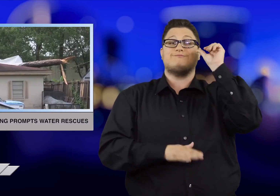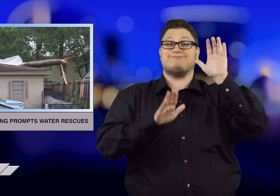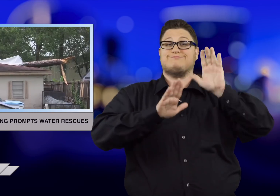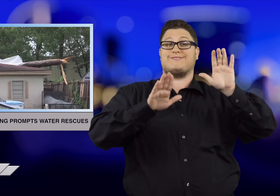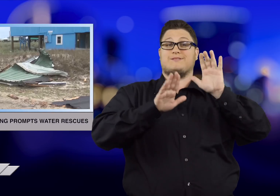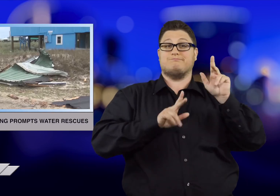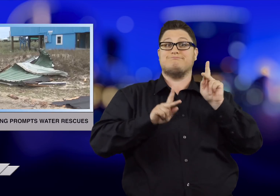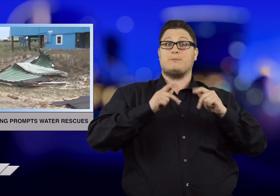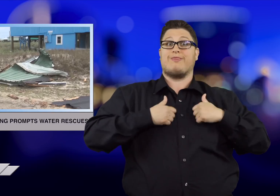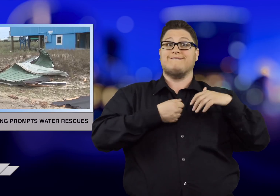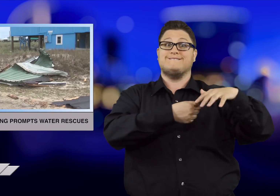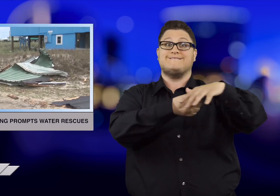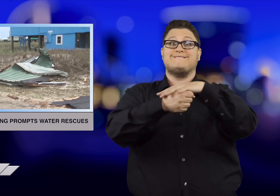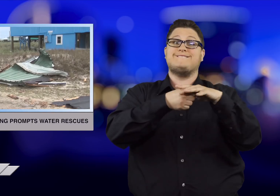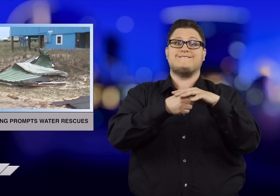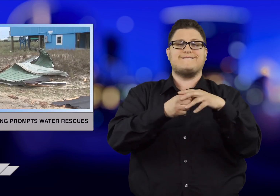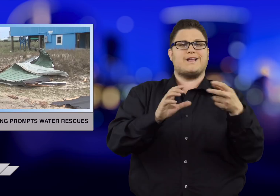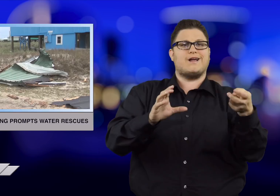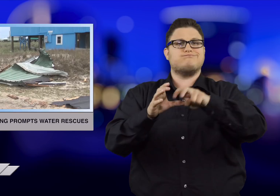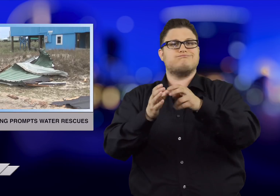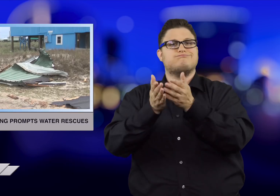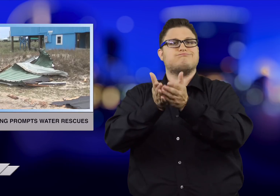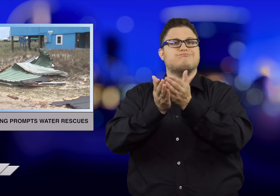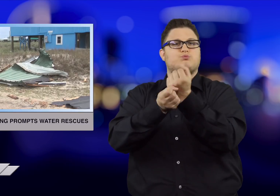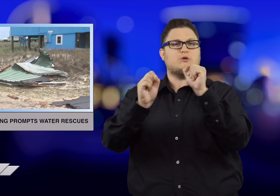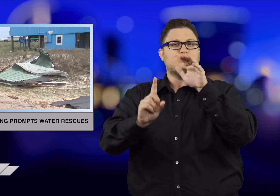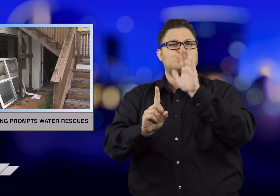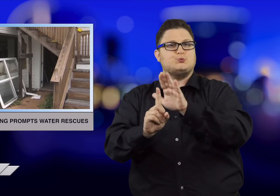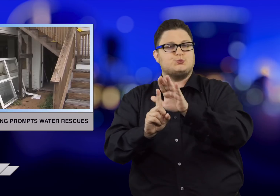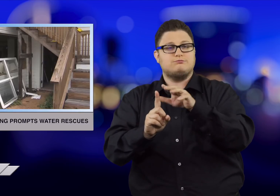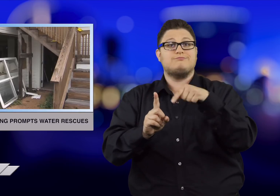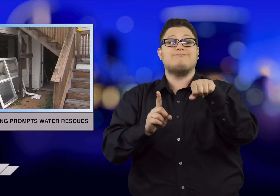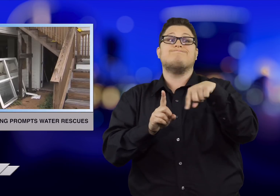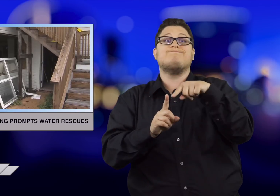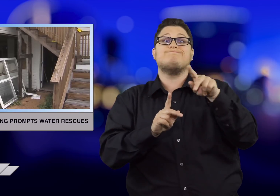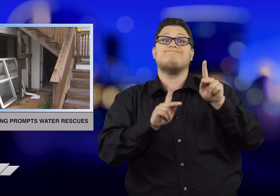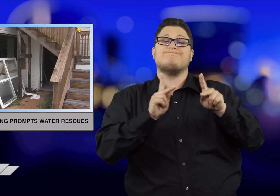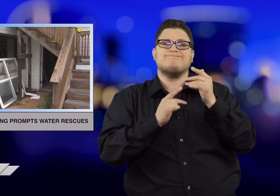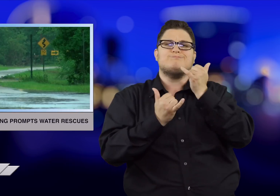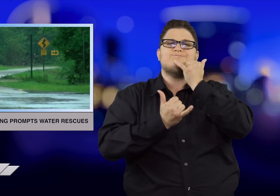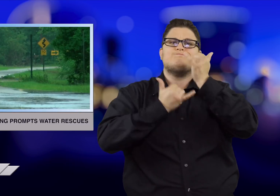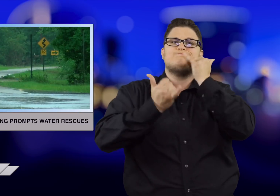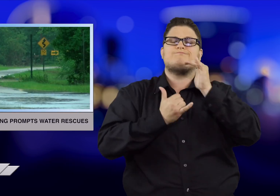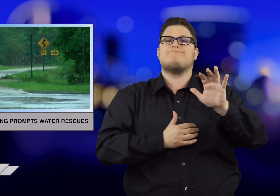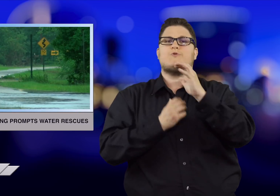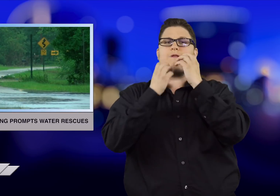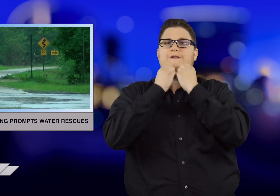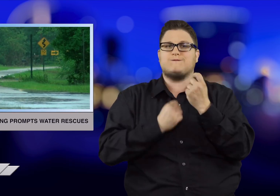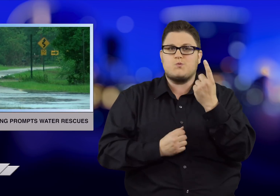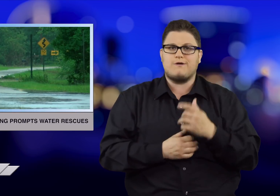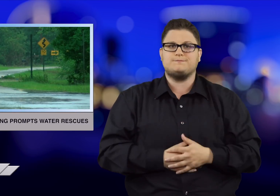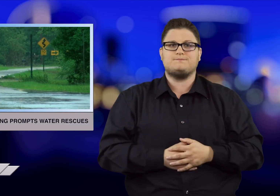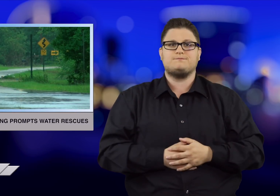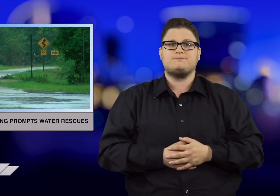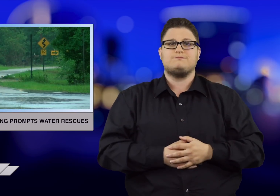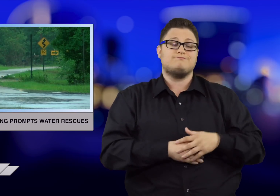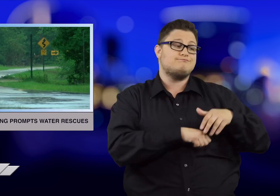Residents called loved ones as they loaded into rescue boats on Sunday.